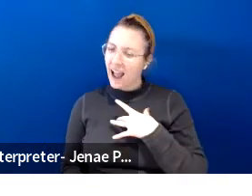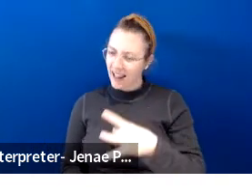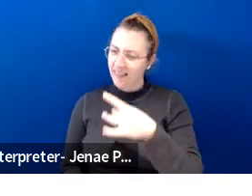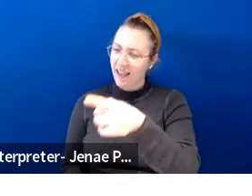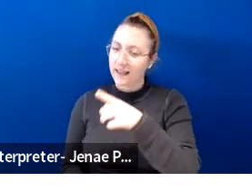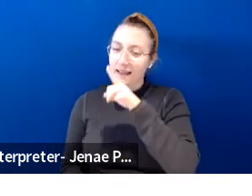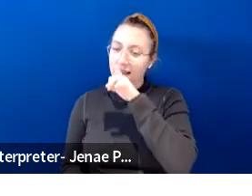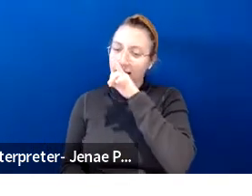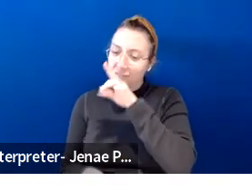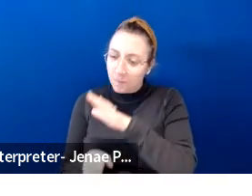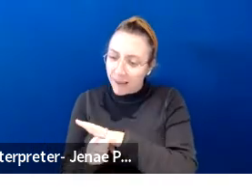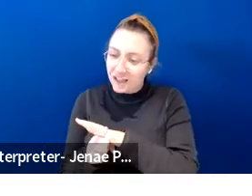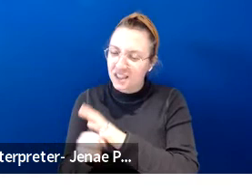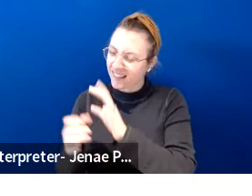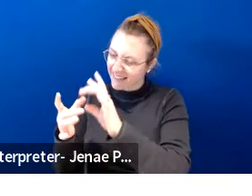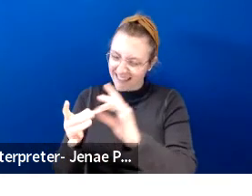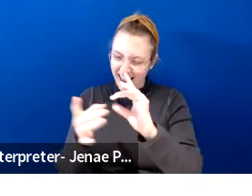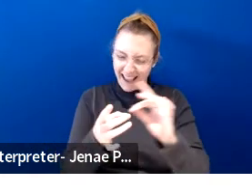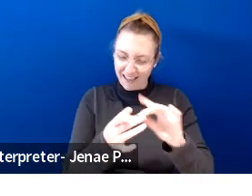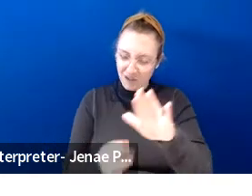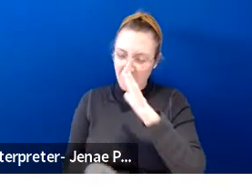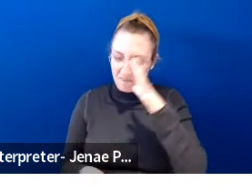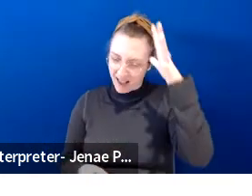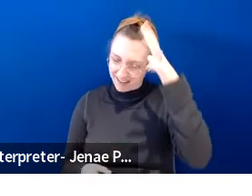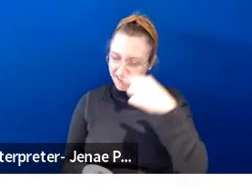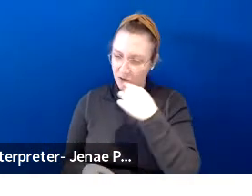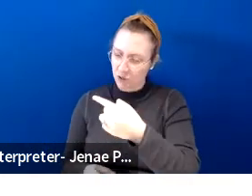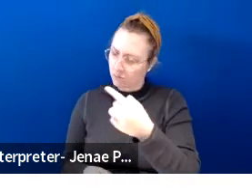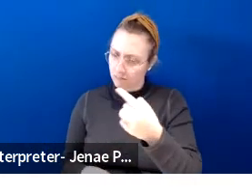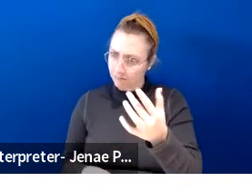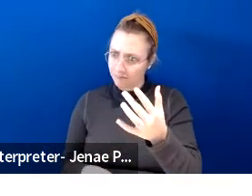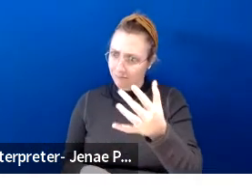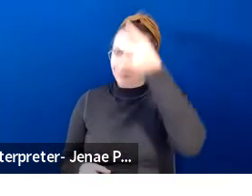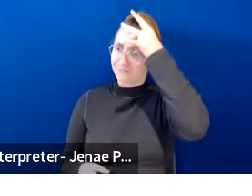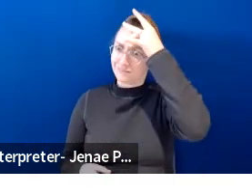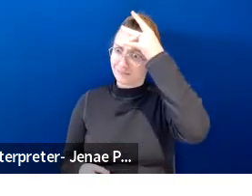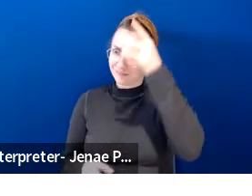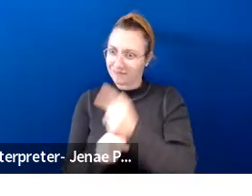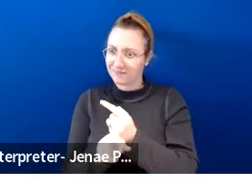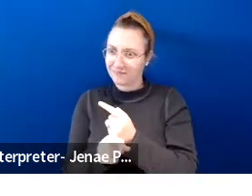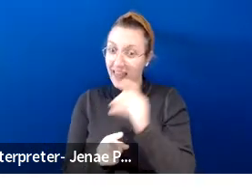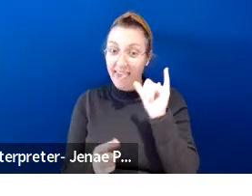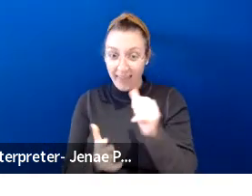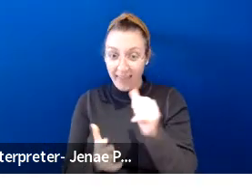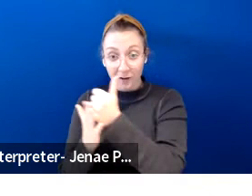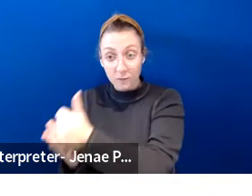or those things that your parents had sort of stuck with you. Right? And that's helpful to you when you're thinking about your willpower